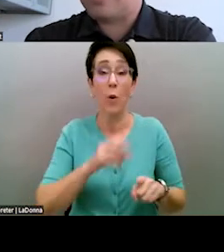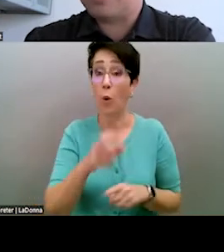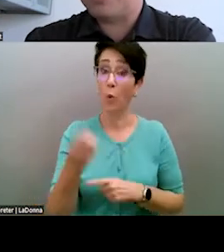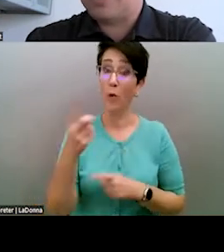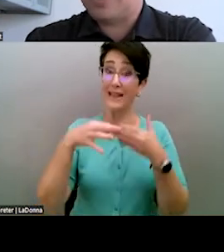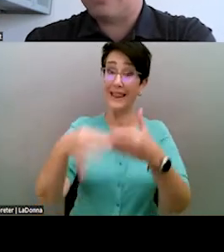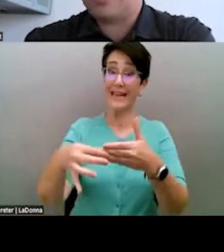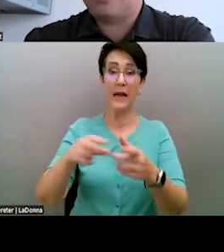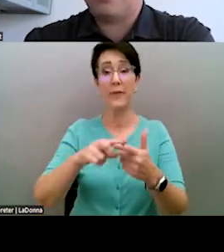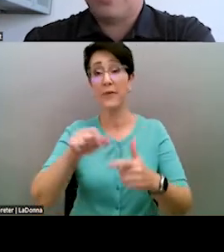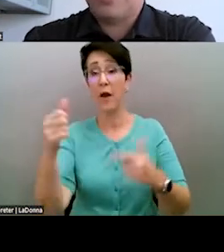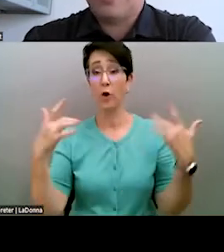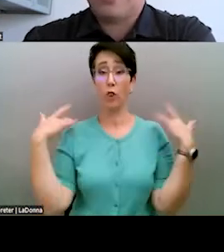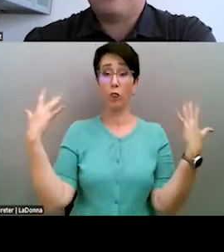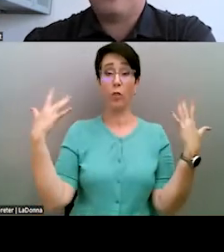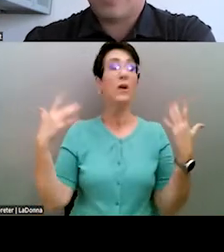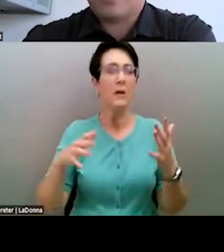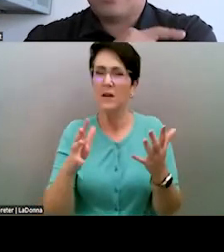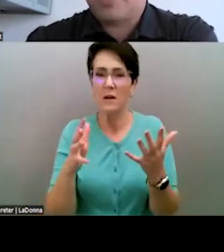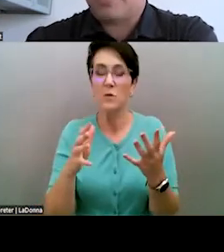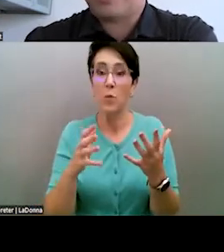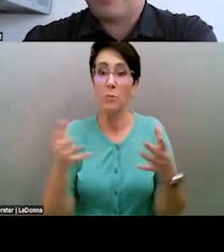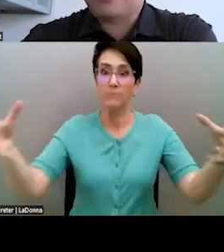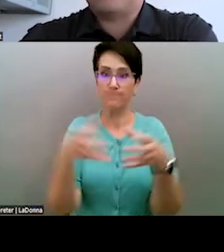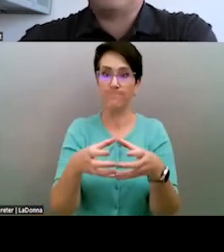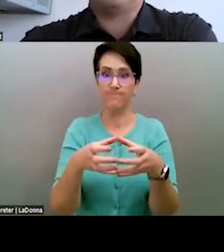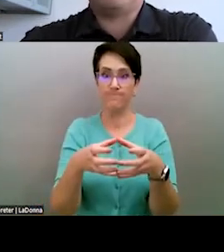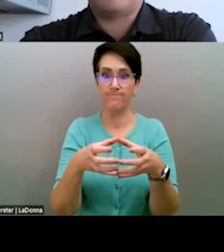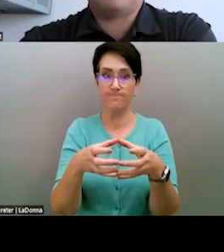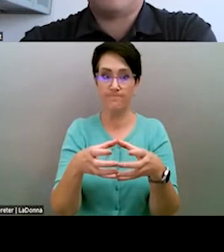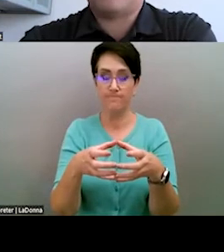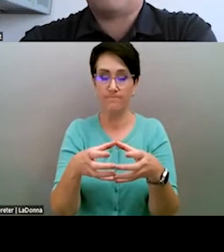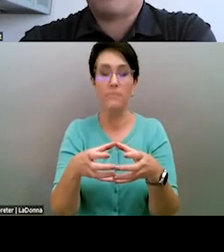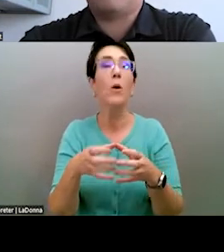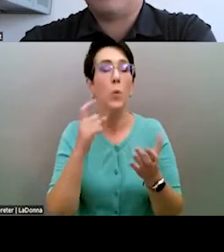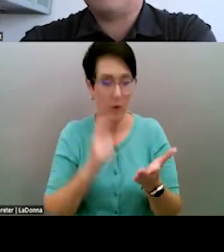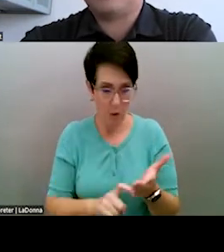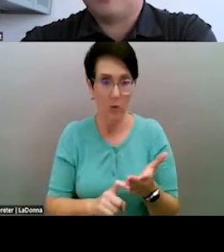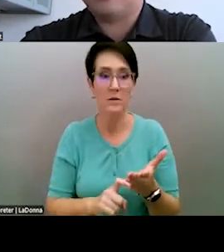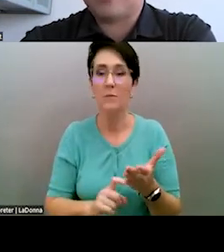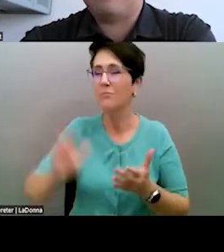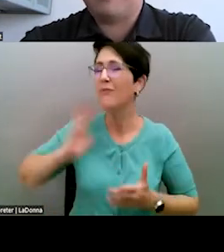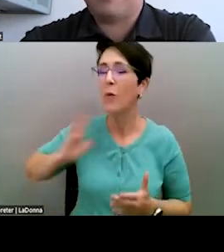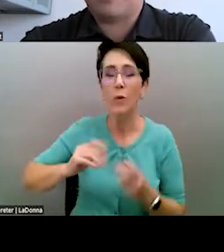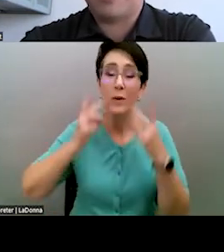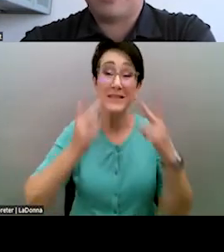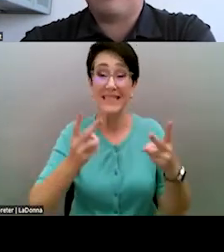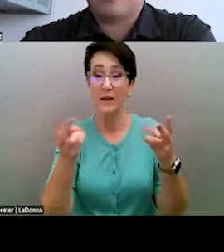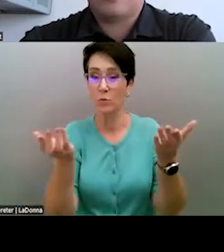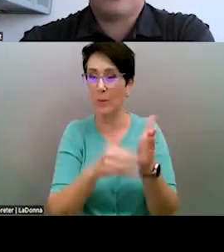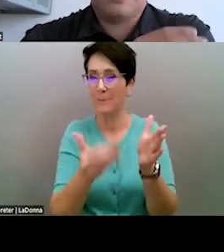OPPOSED TO THE OTHER TWO. WE HAVE BEEN ABLE TO TAKE, WE USED TO SEE THE SAME PEOPLE COMING INTO